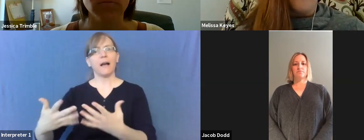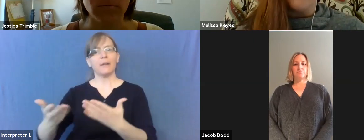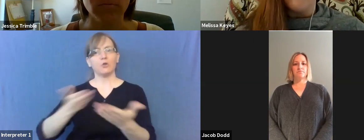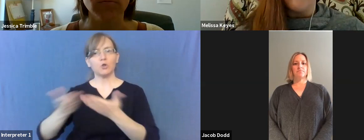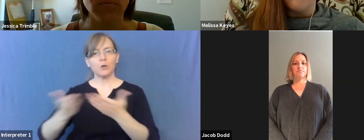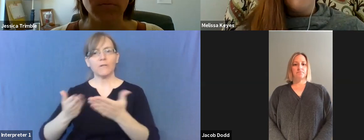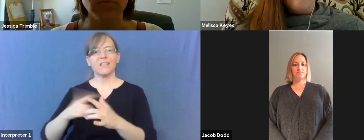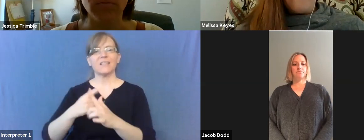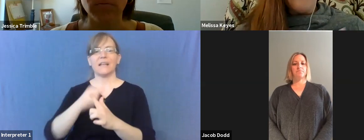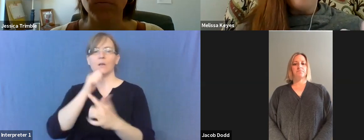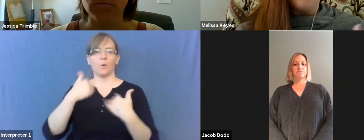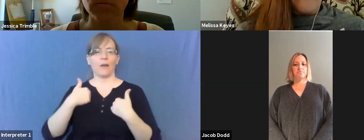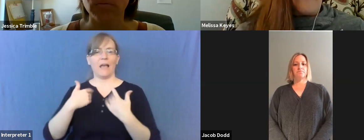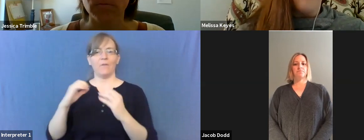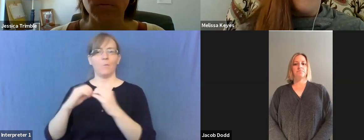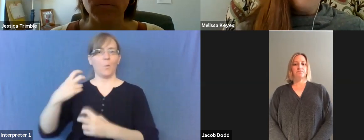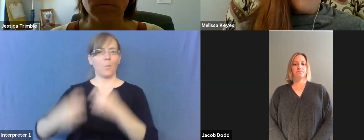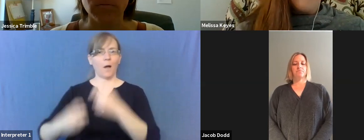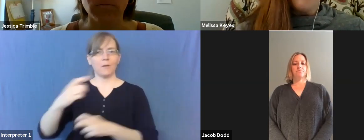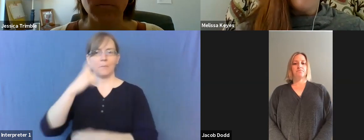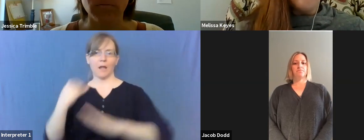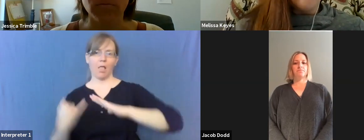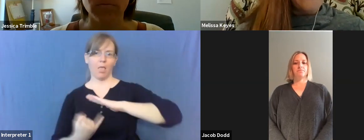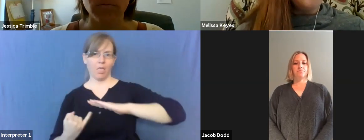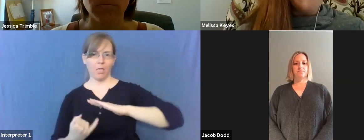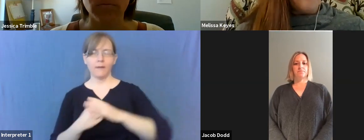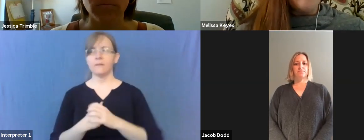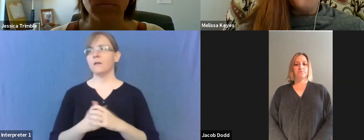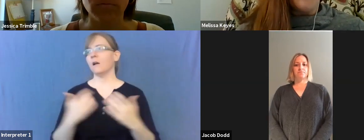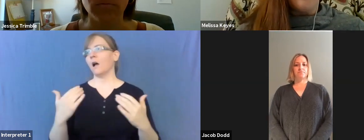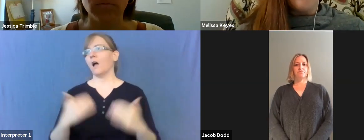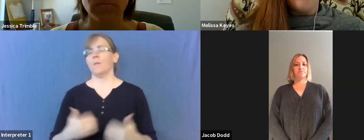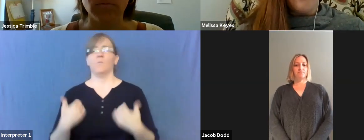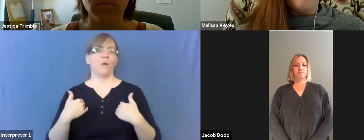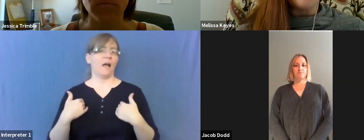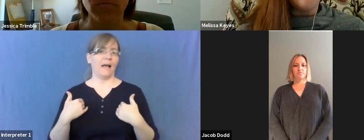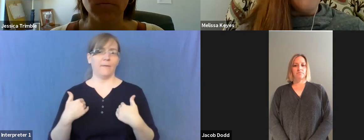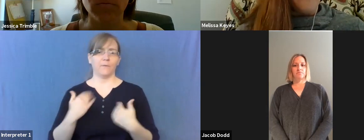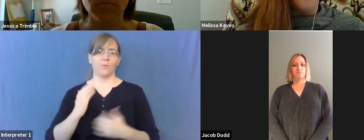things like that. We have some great dedicated staff, people who are focusing a lot on